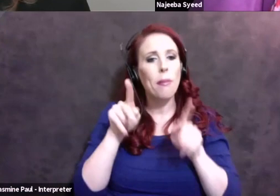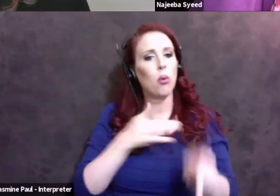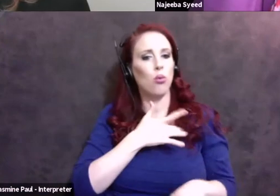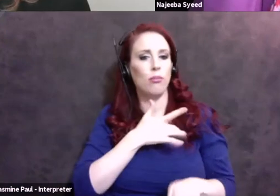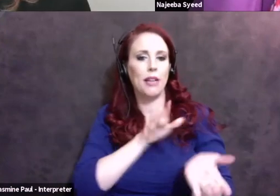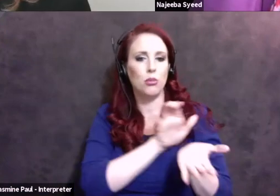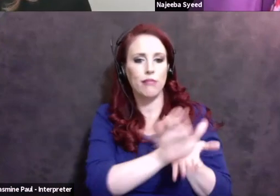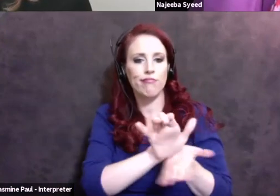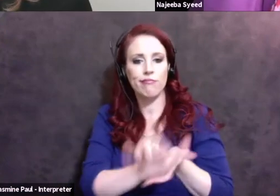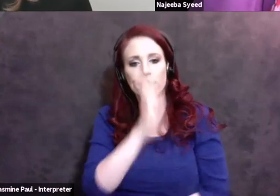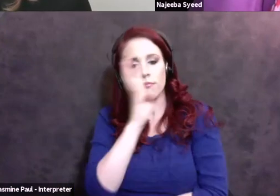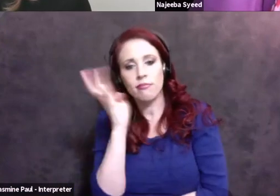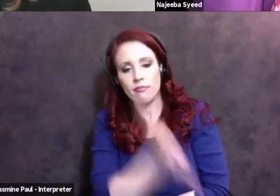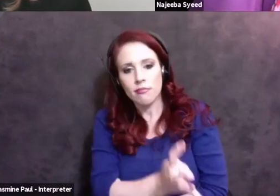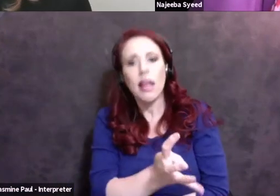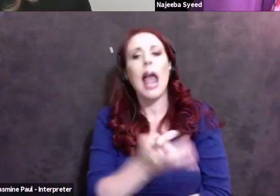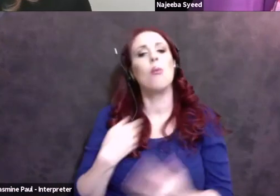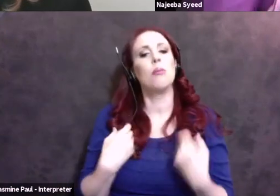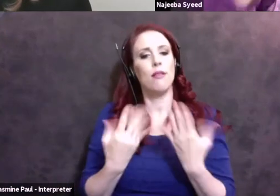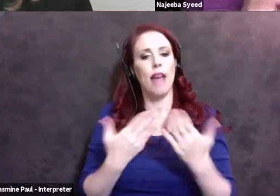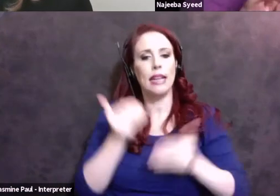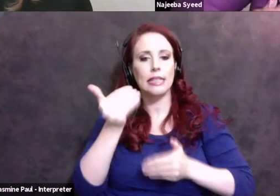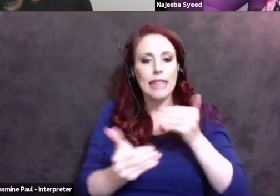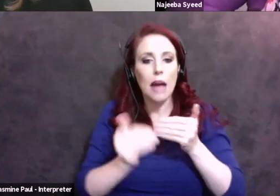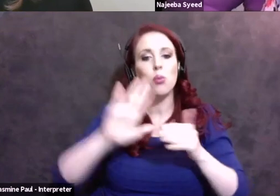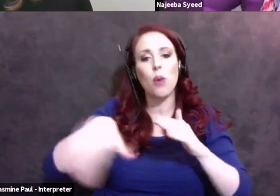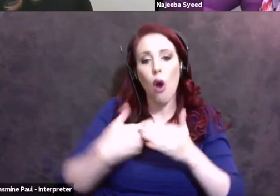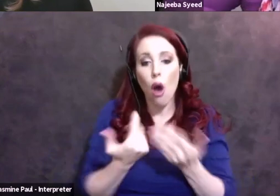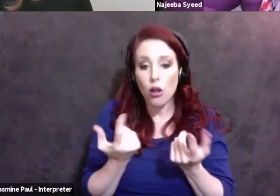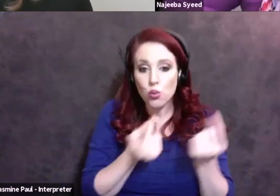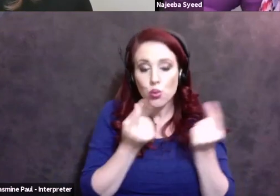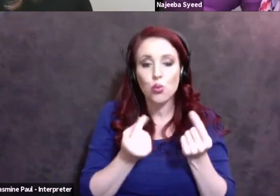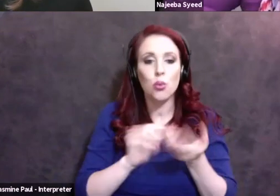tangible, actionable steps we can all take to be better allies and advocates for each other.